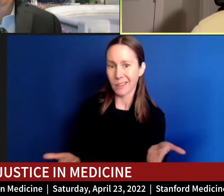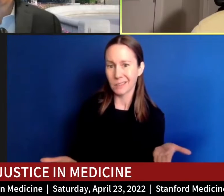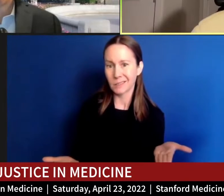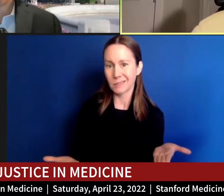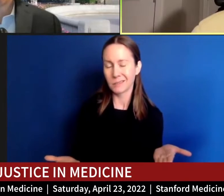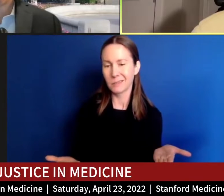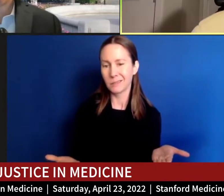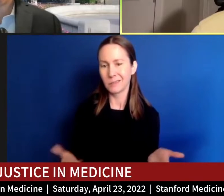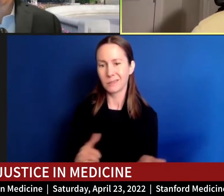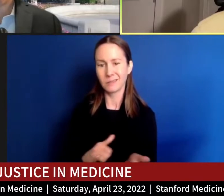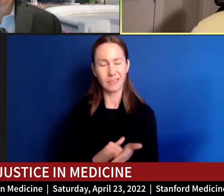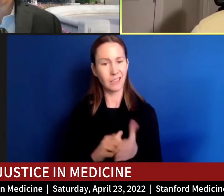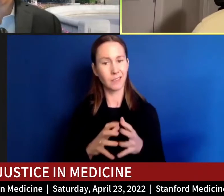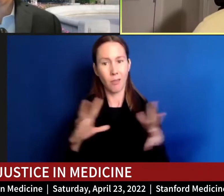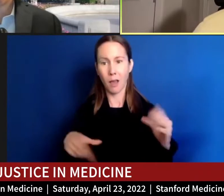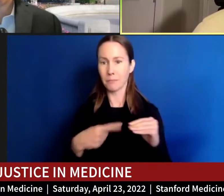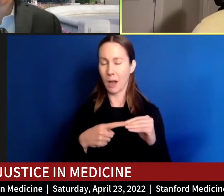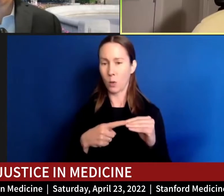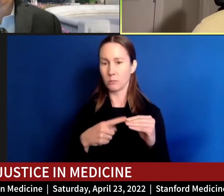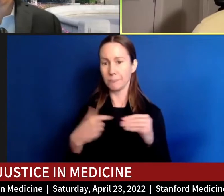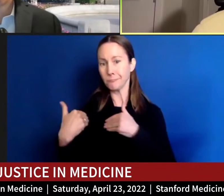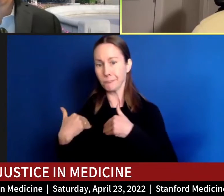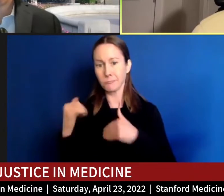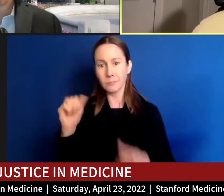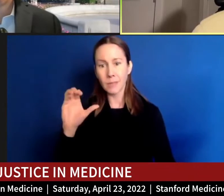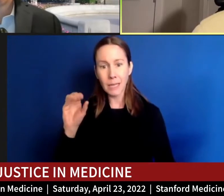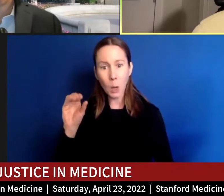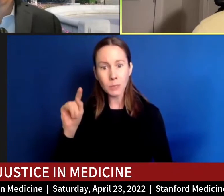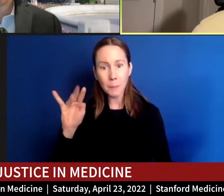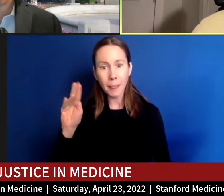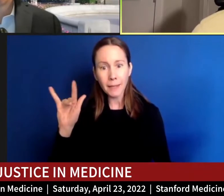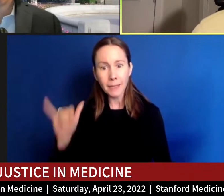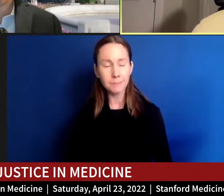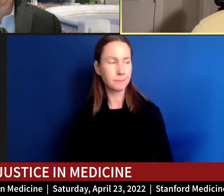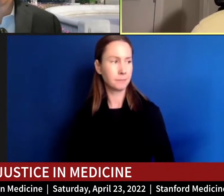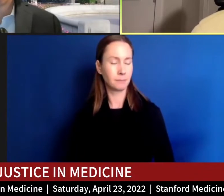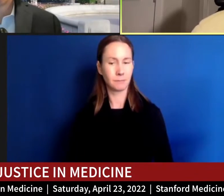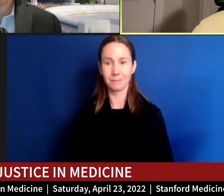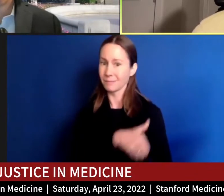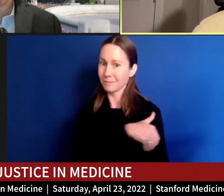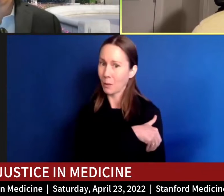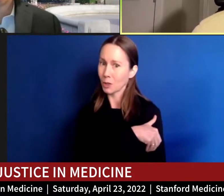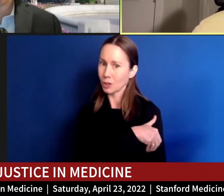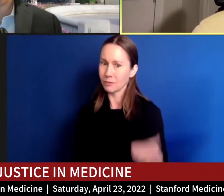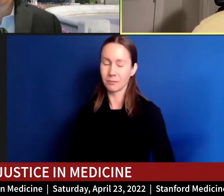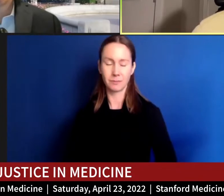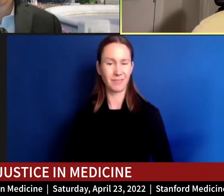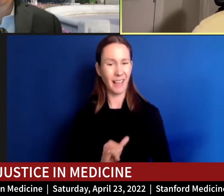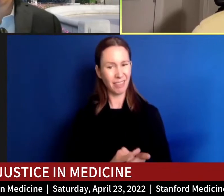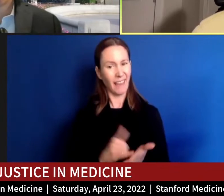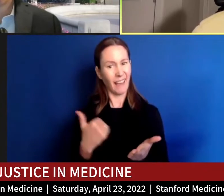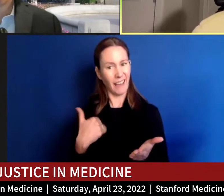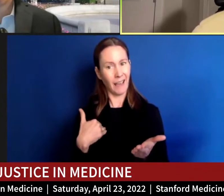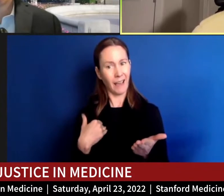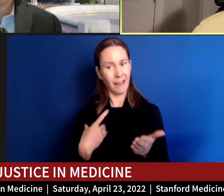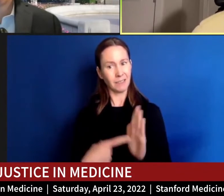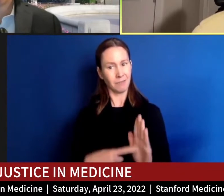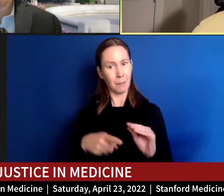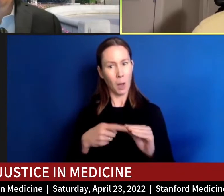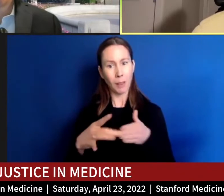accountability, questions about power, and questions about leadership and transparency.